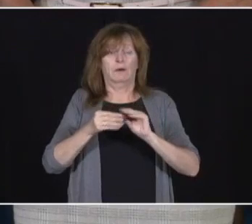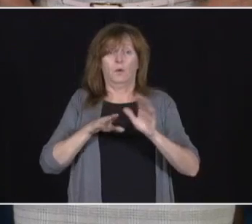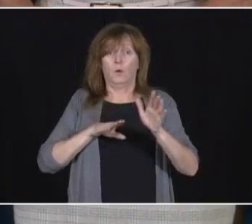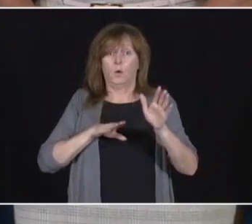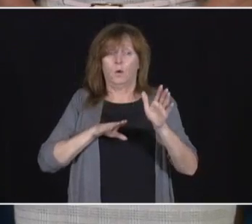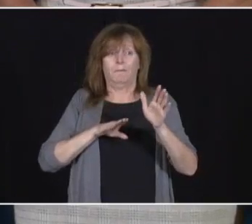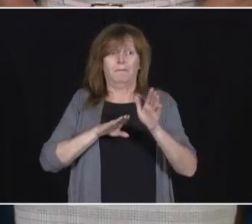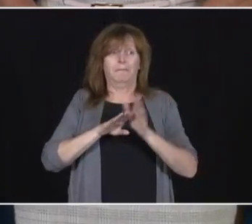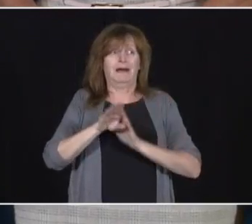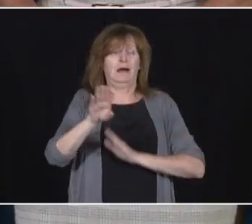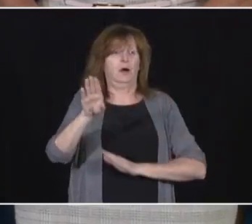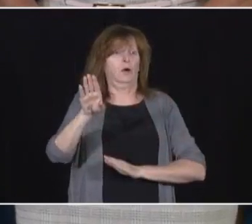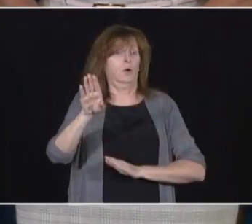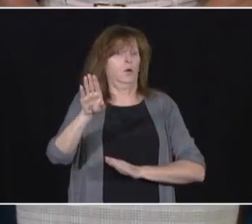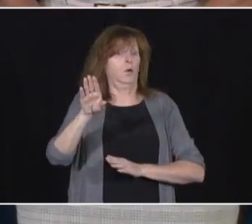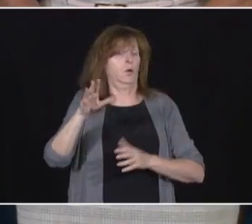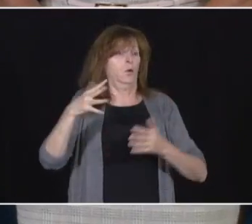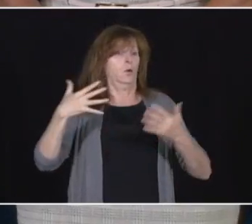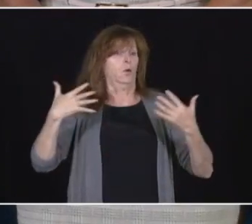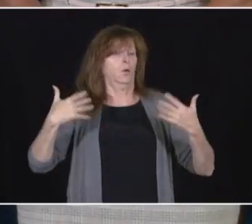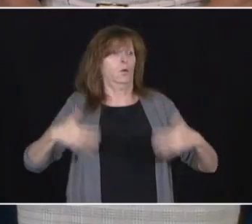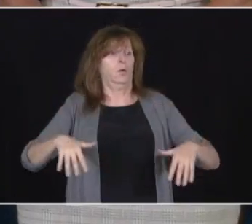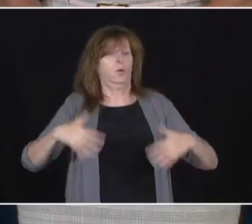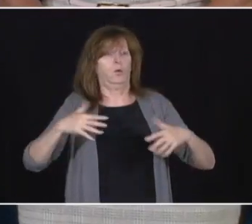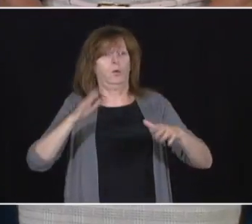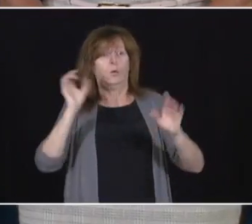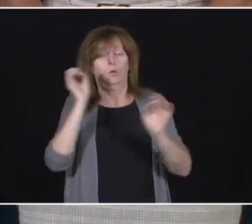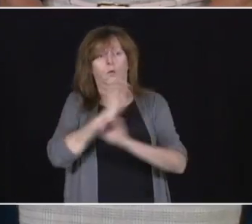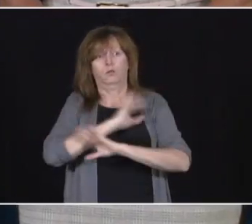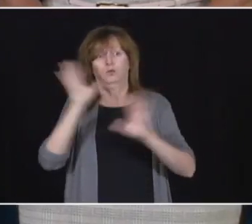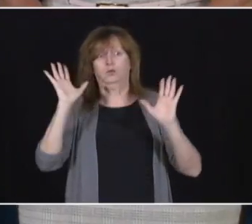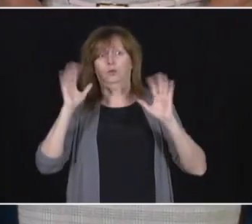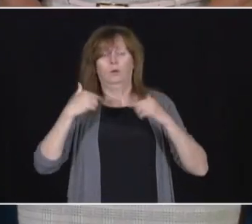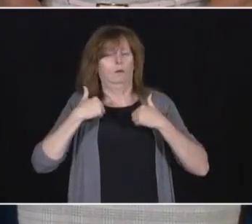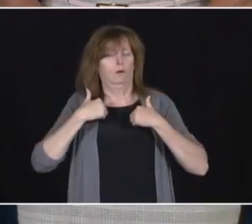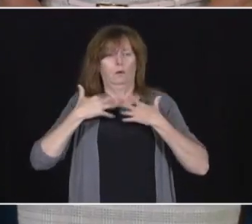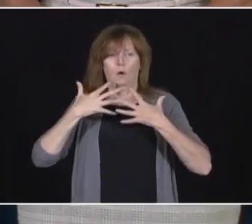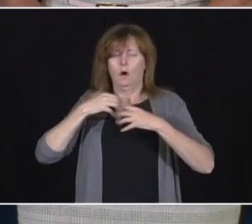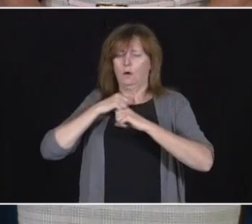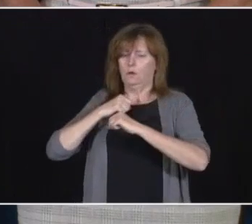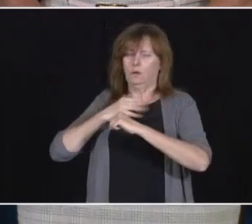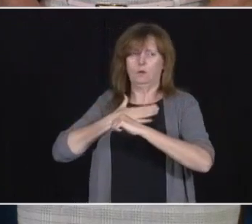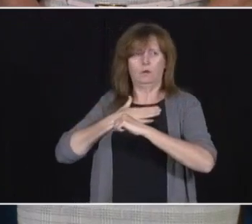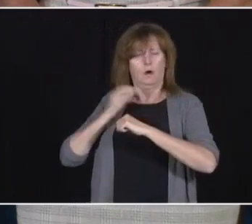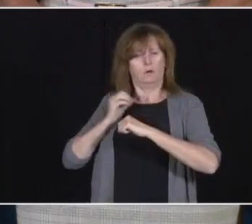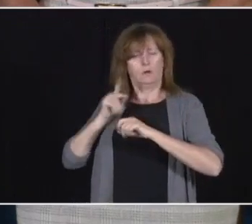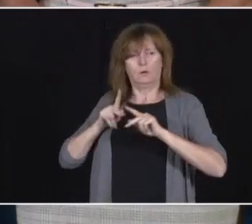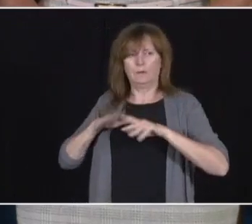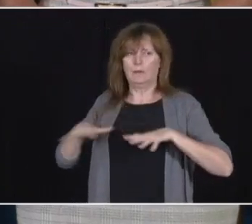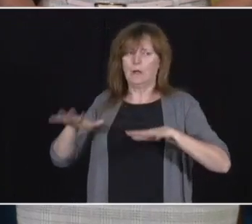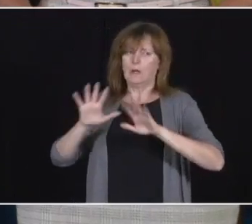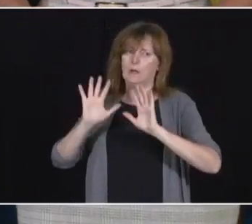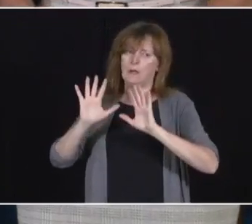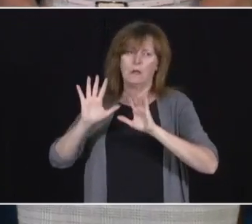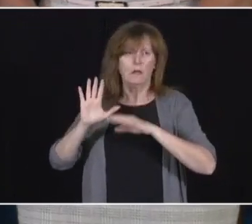Americans. Make no mistake about it. But not when there COVID-19 cases are spiking right now. And I'm just not in favour.